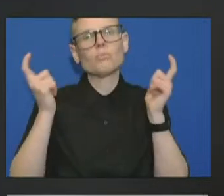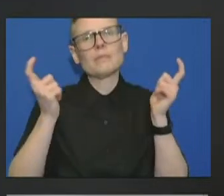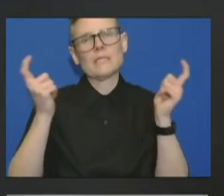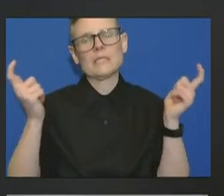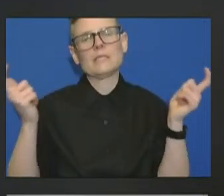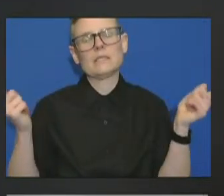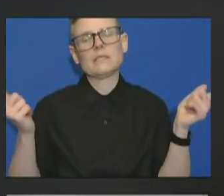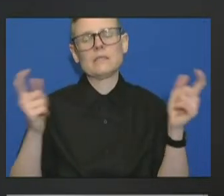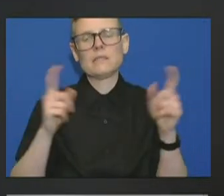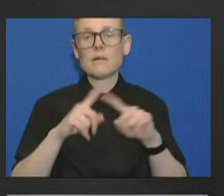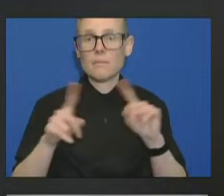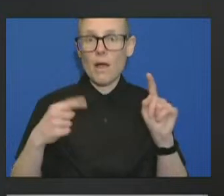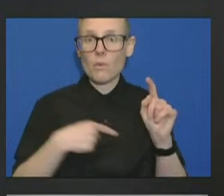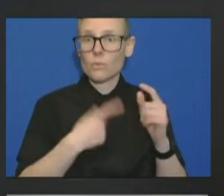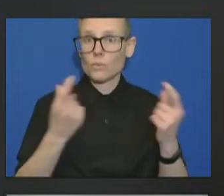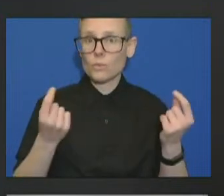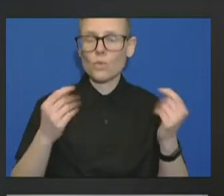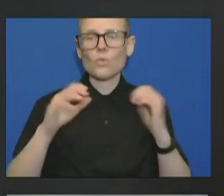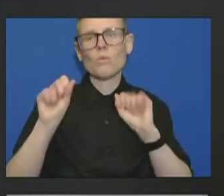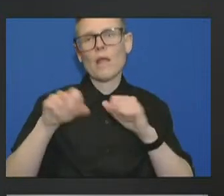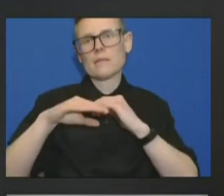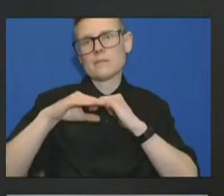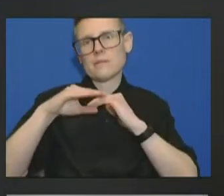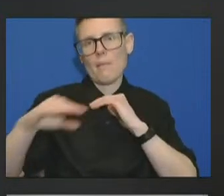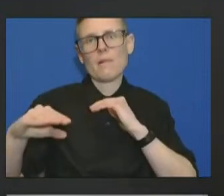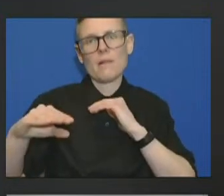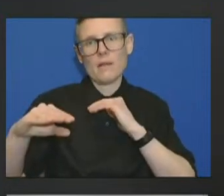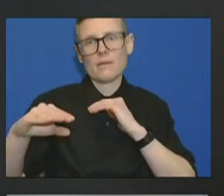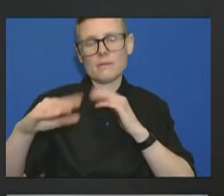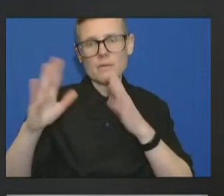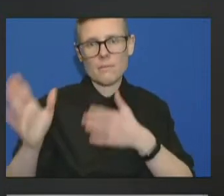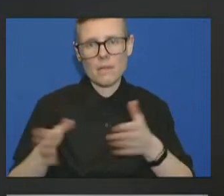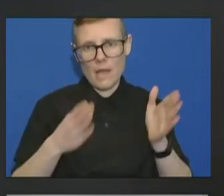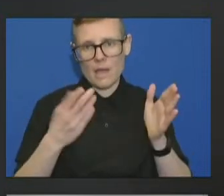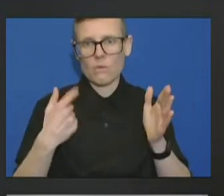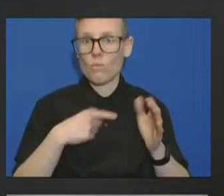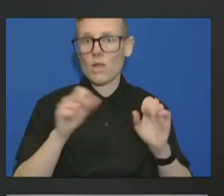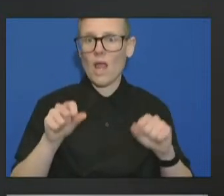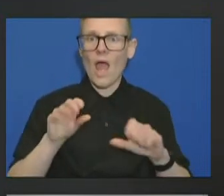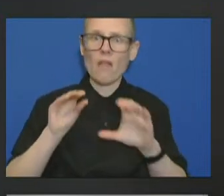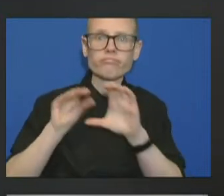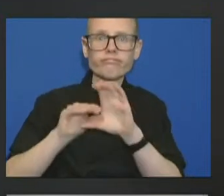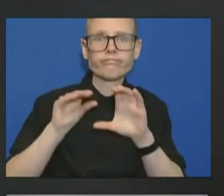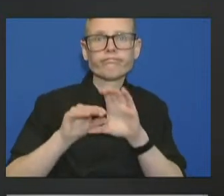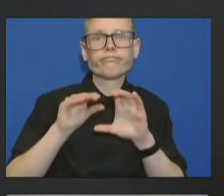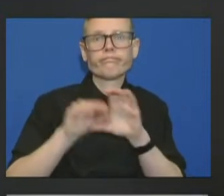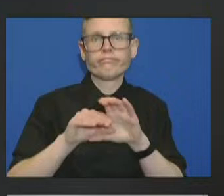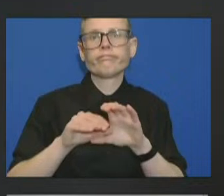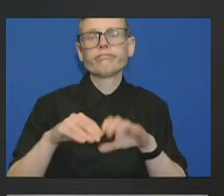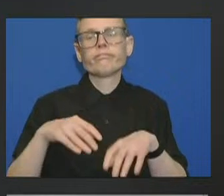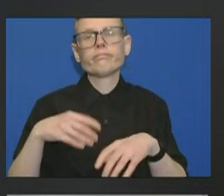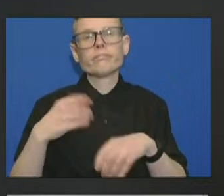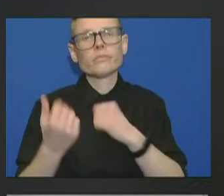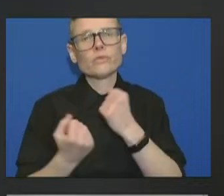year. The ask is just too, too big. But what we can do is we